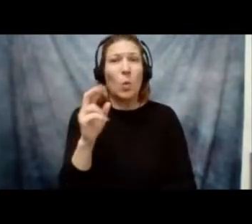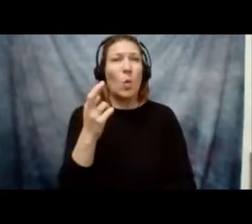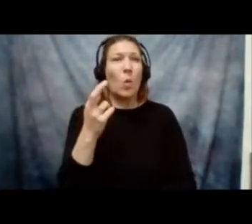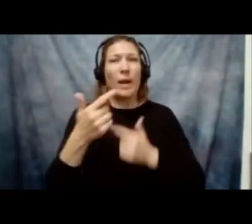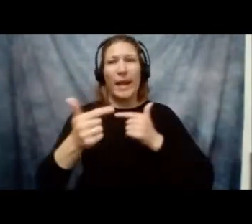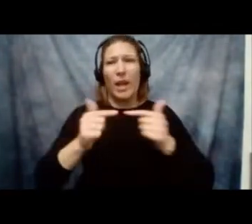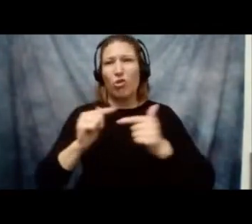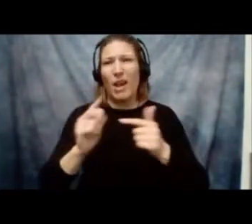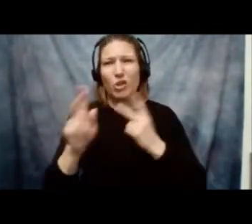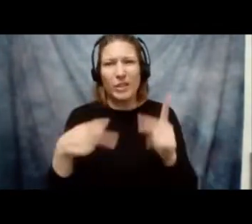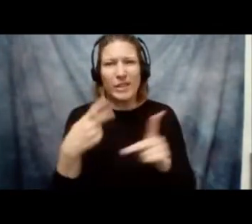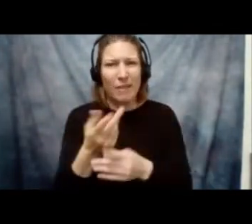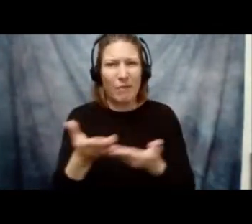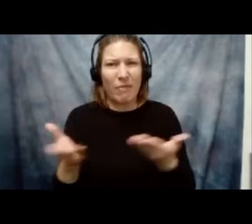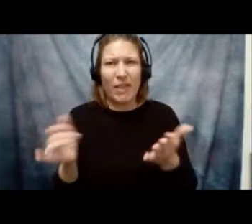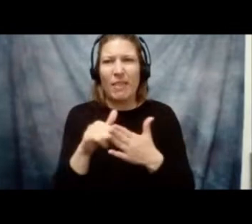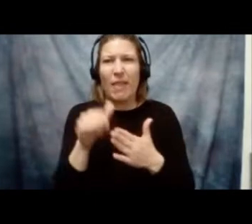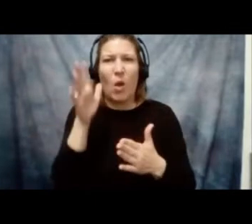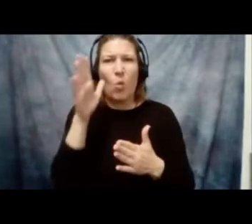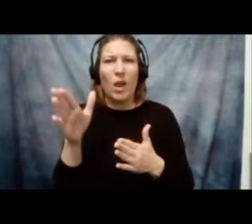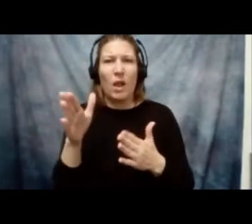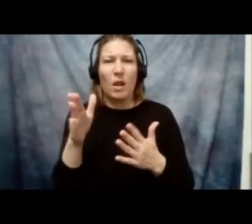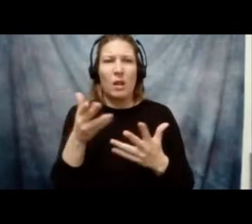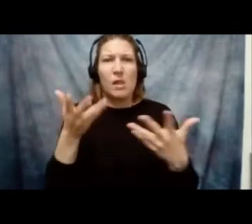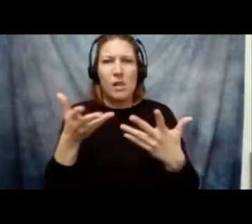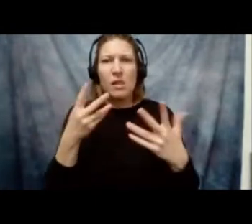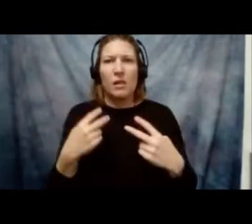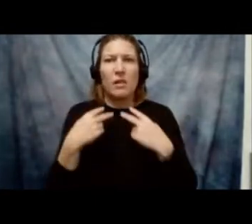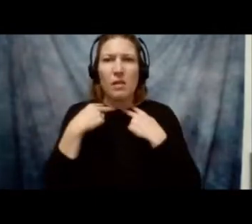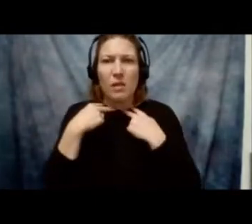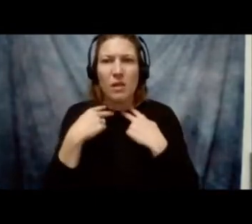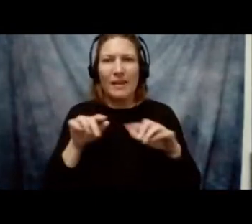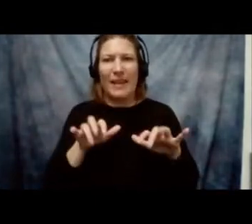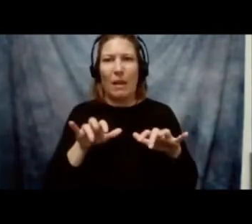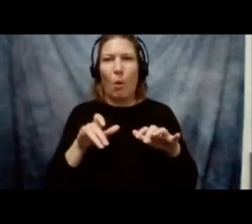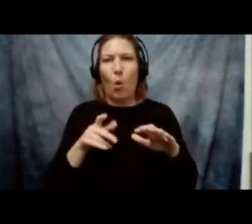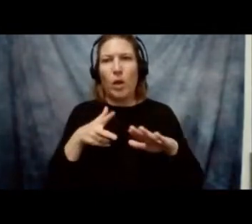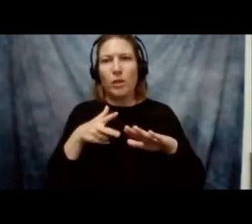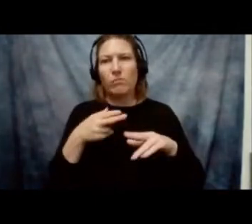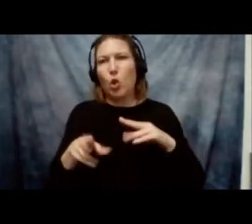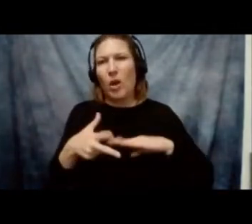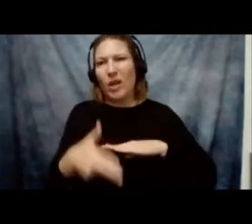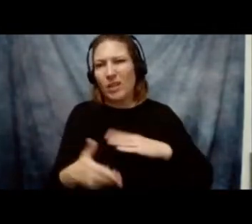with the keyboard um those are things that you can think about and test really early and get